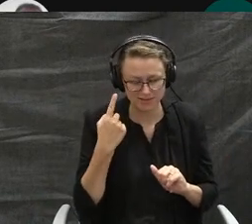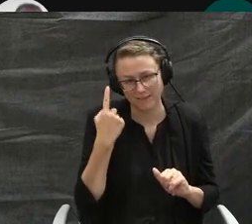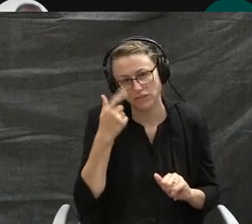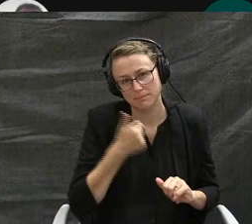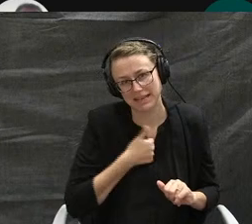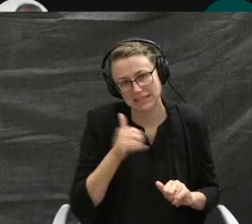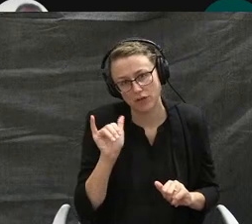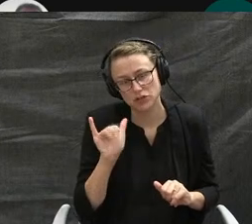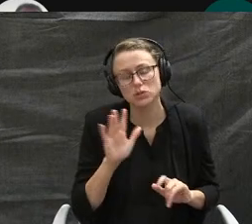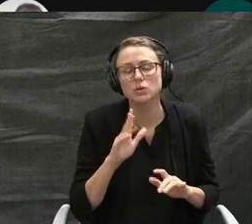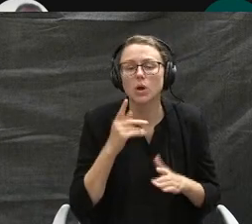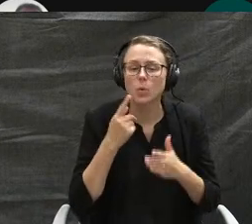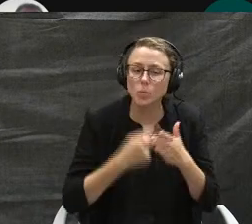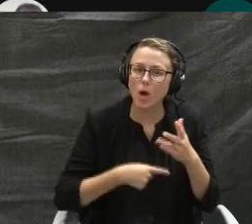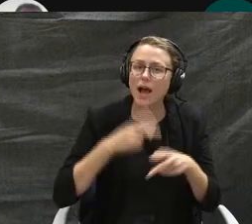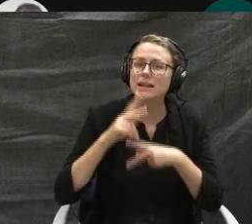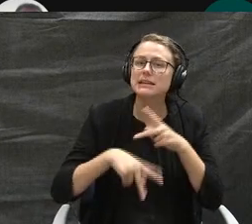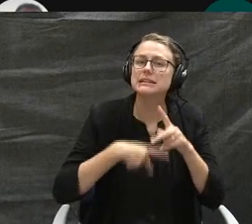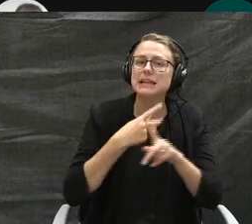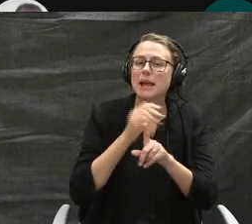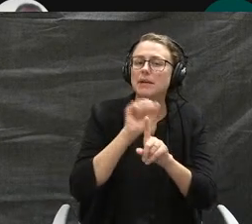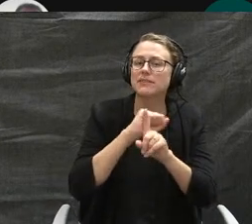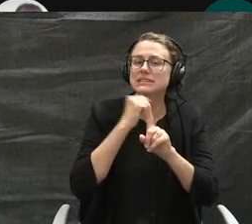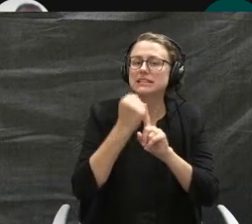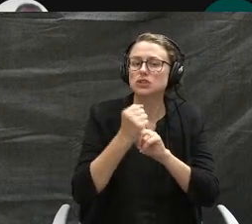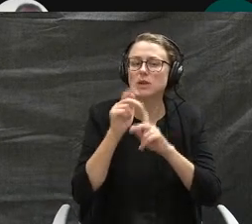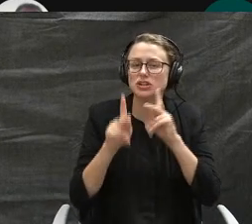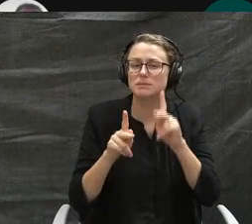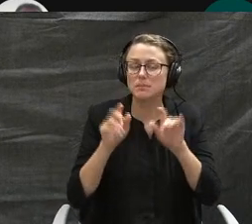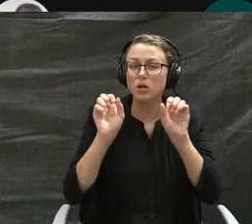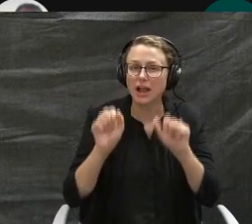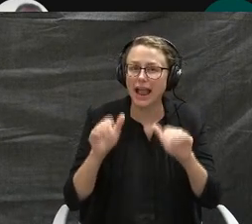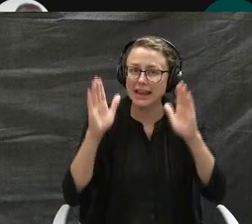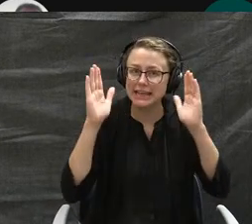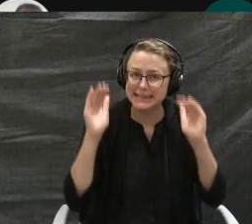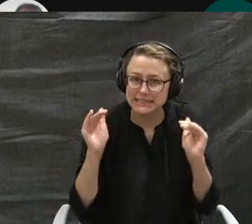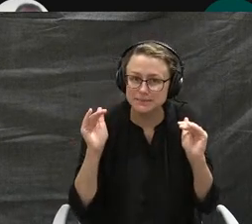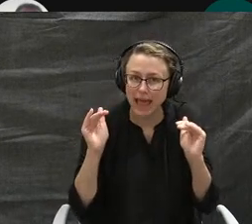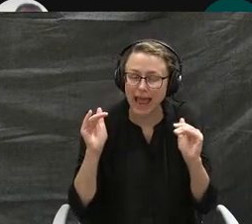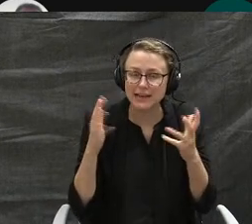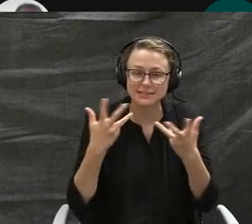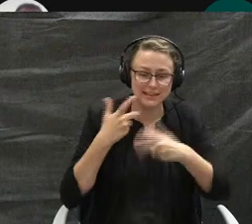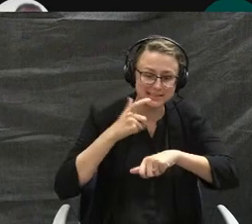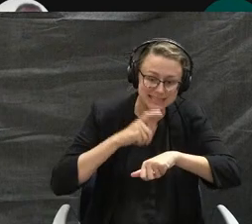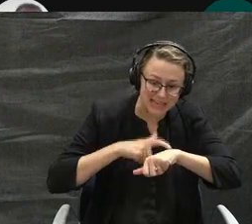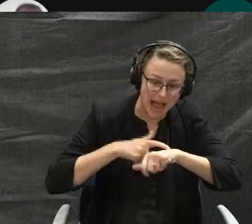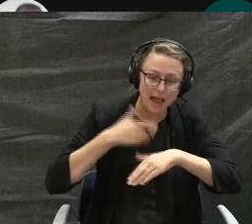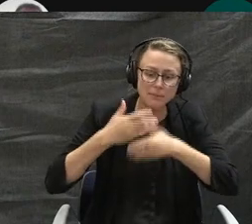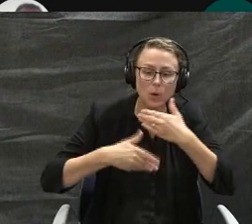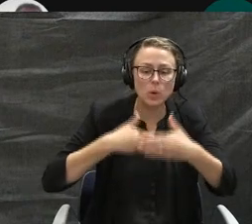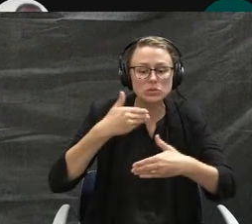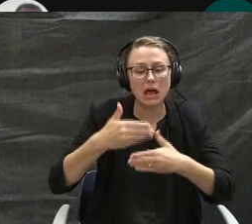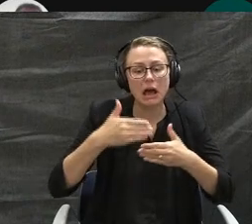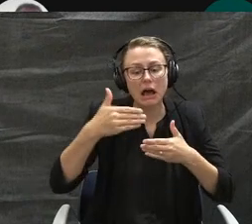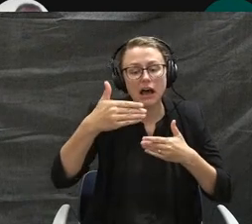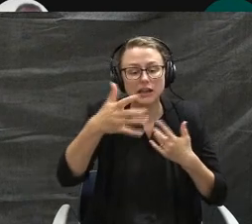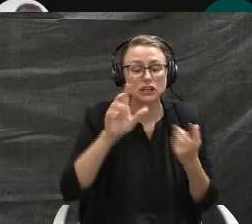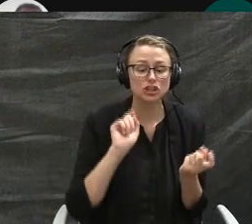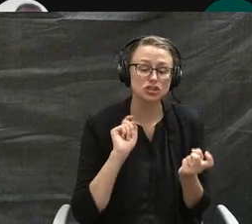Sort of. What type of scenarios people can expect as how to how things may or may not shift going forward.